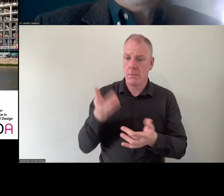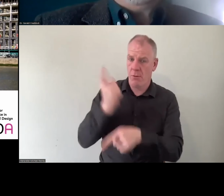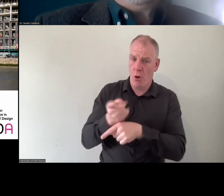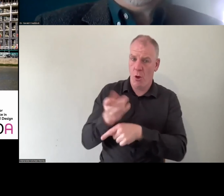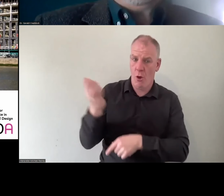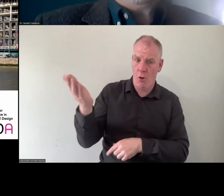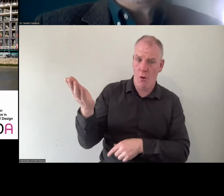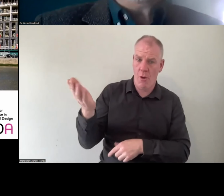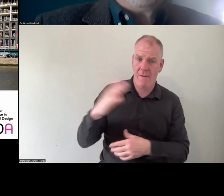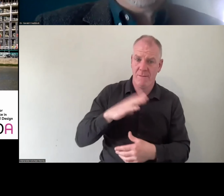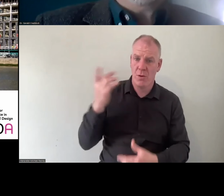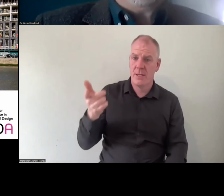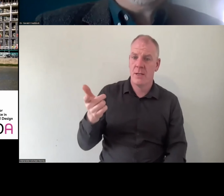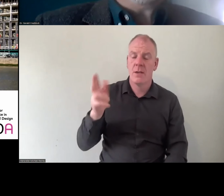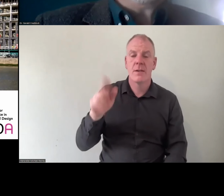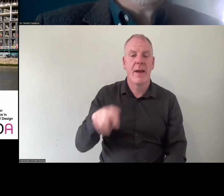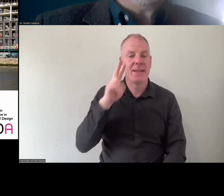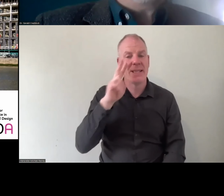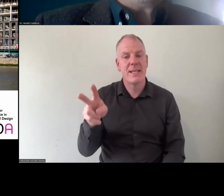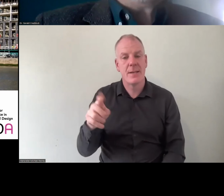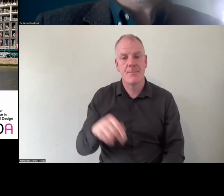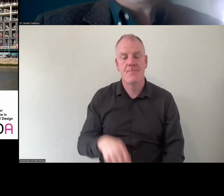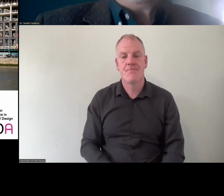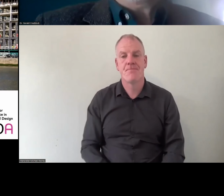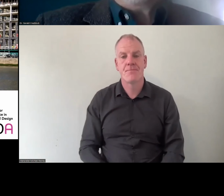..highlighting on the picture above